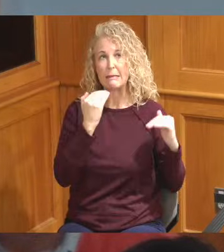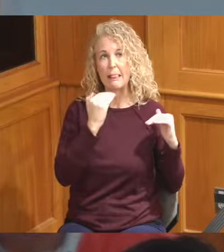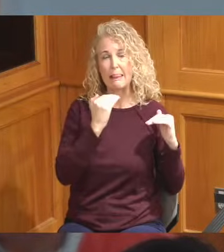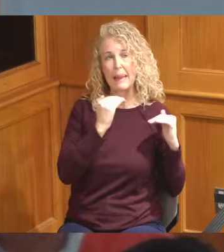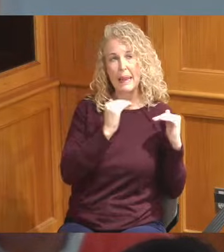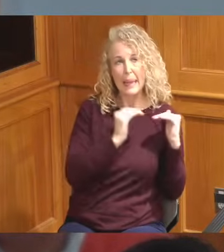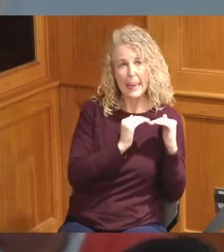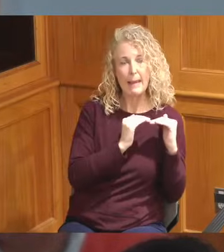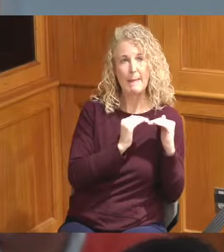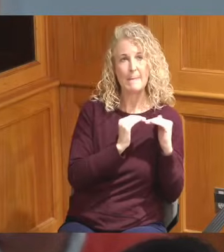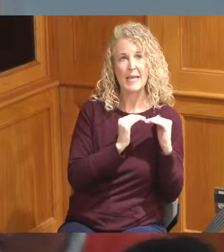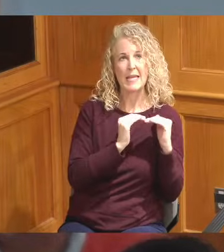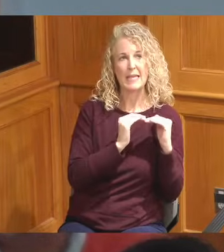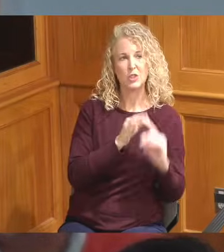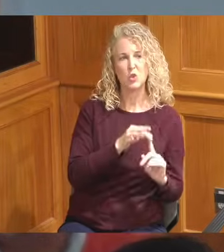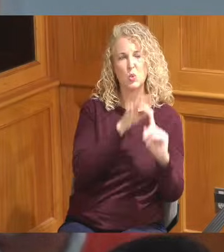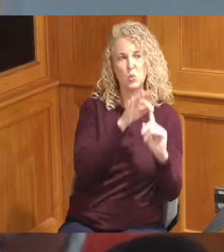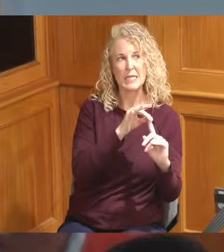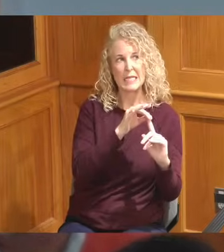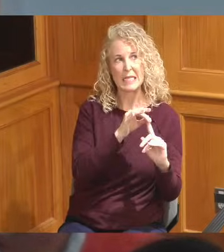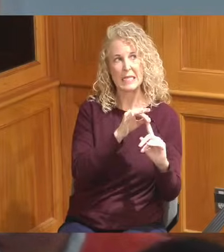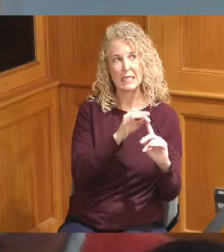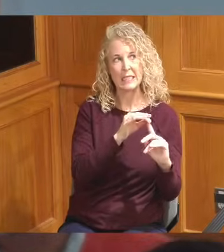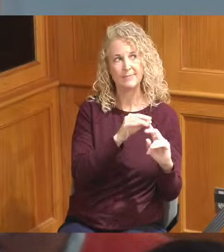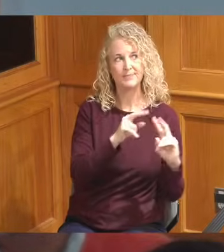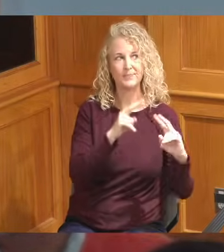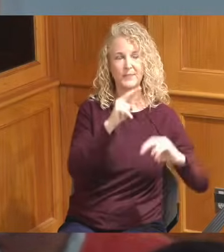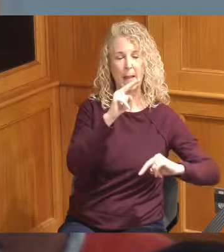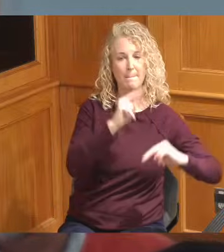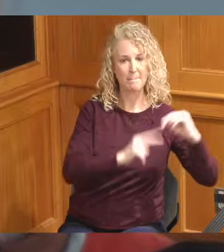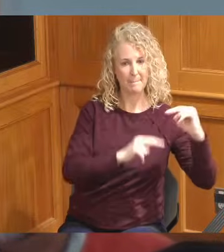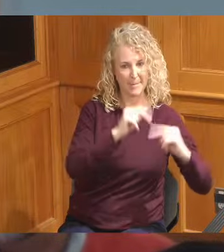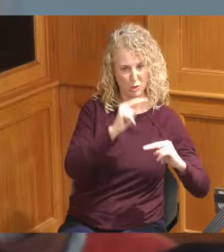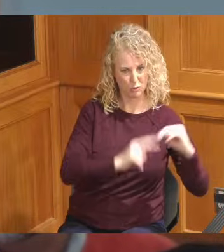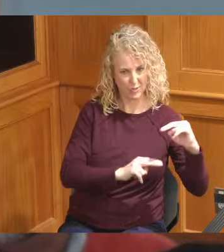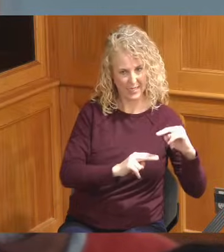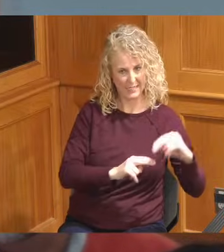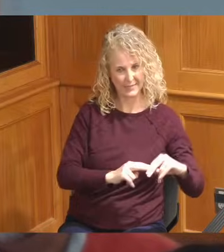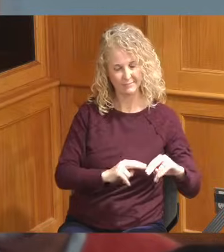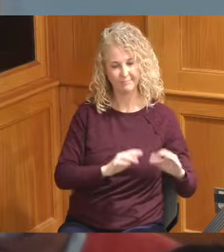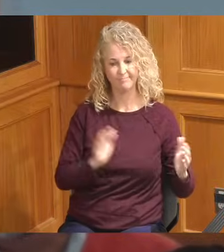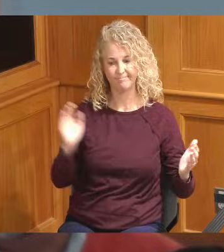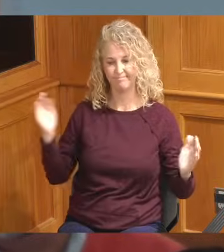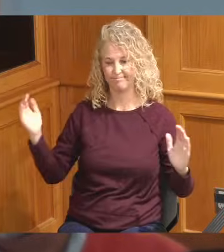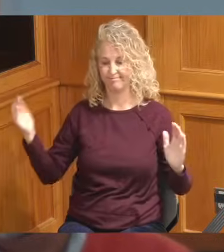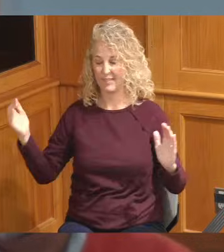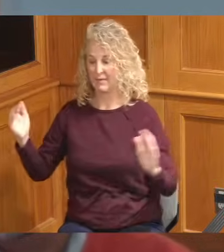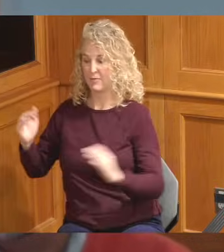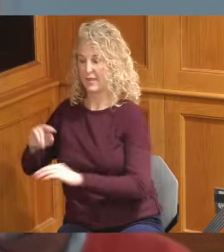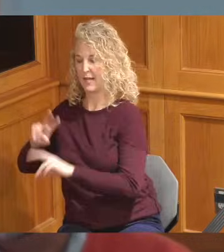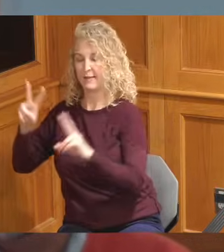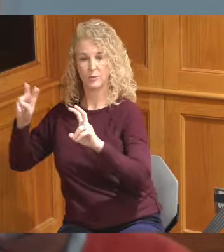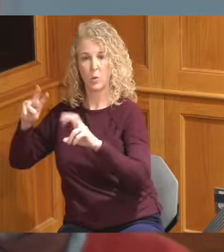parent home. So, these are foster parents that are specially trained to manage children with